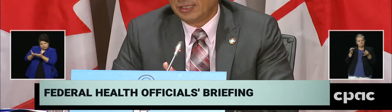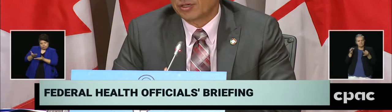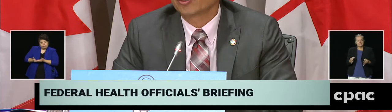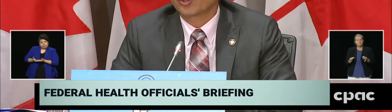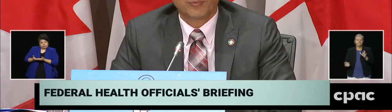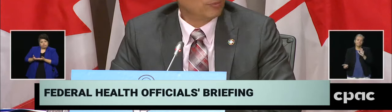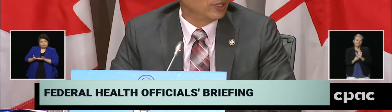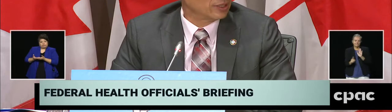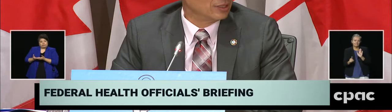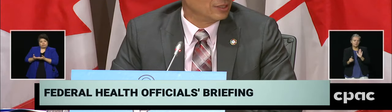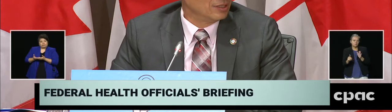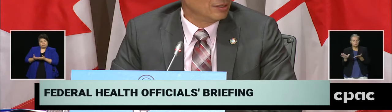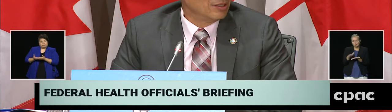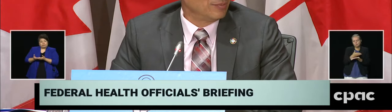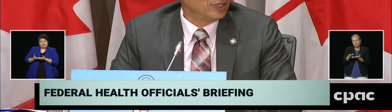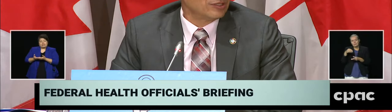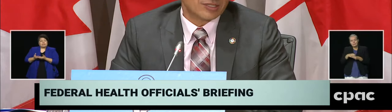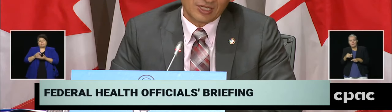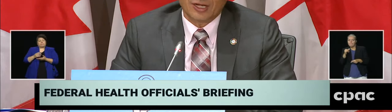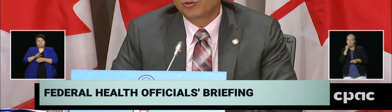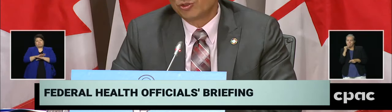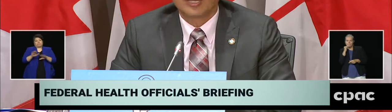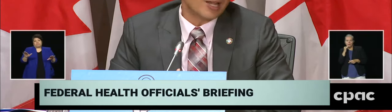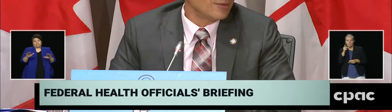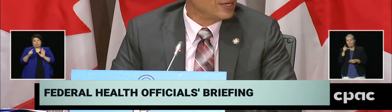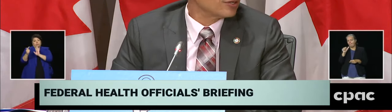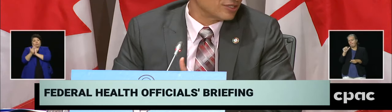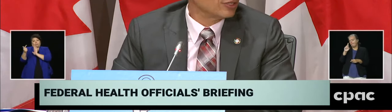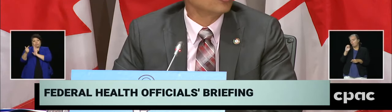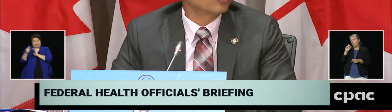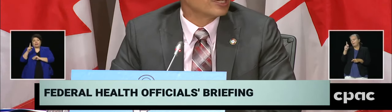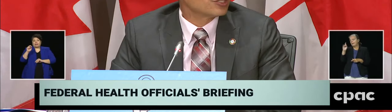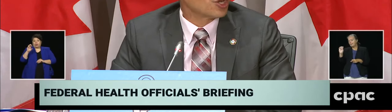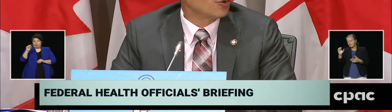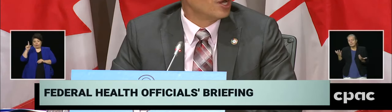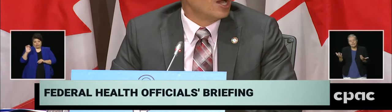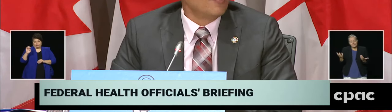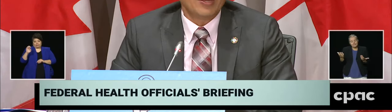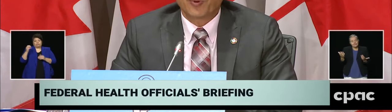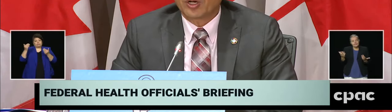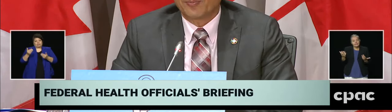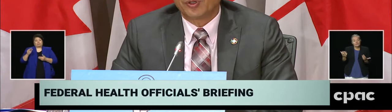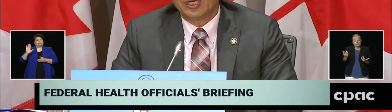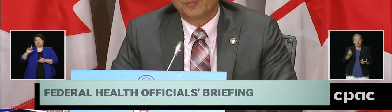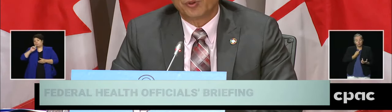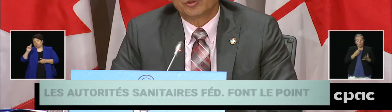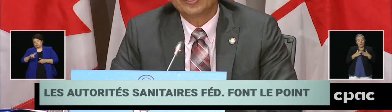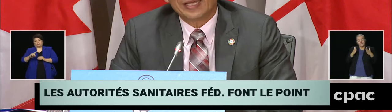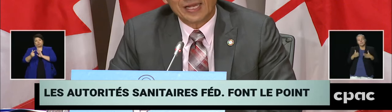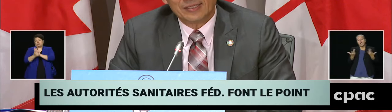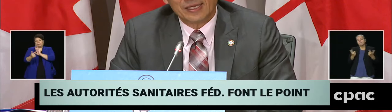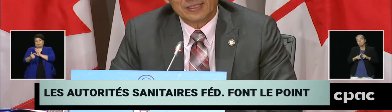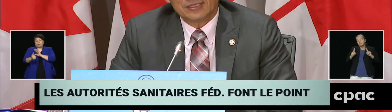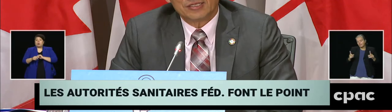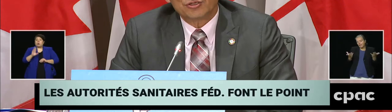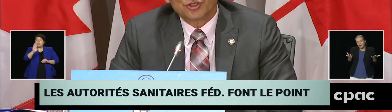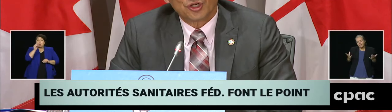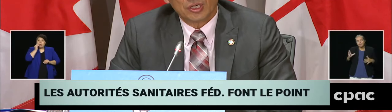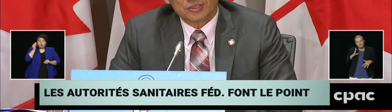BASED ON SCIENTIFIC ANALYSIS AND EVIDENCE, IT'S PROHIBITED.